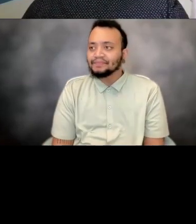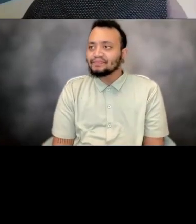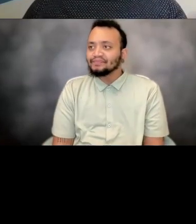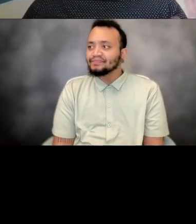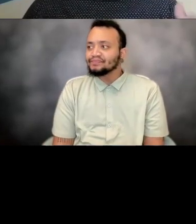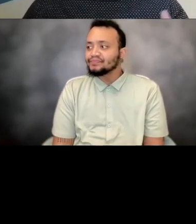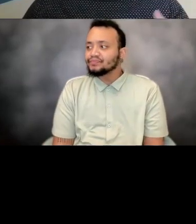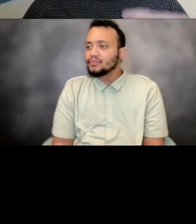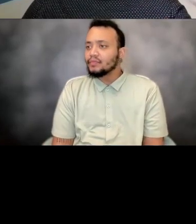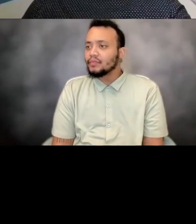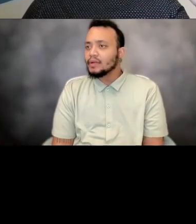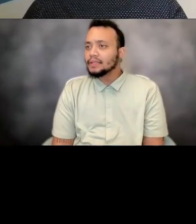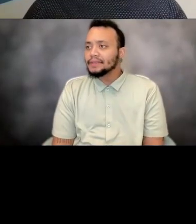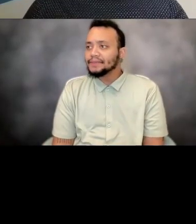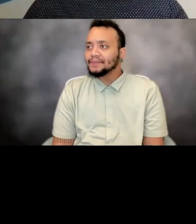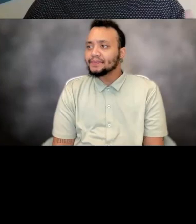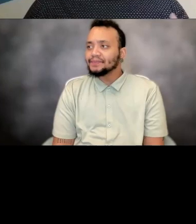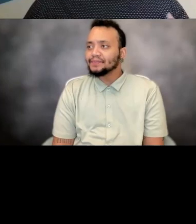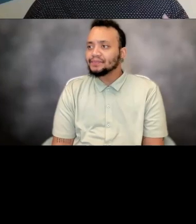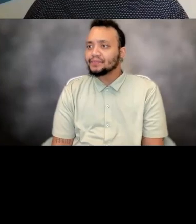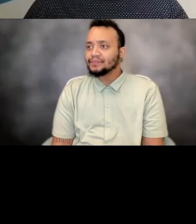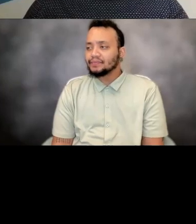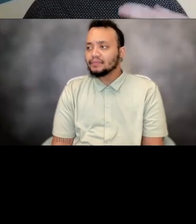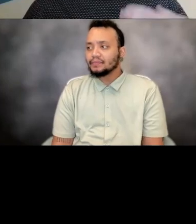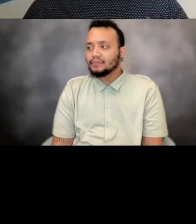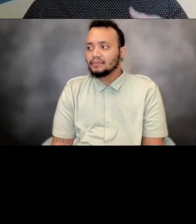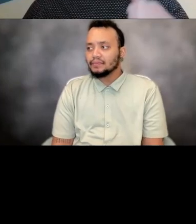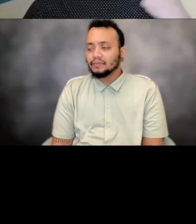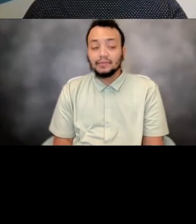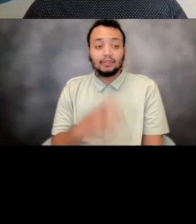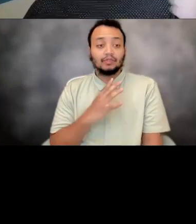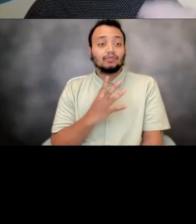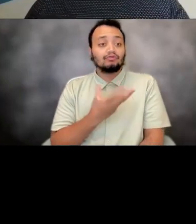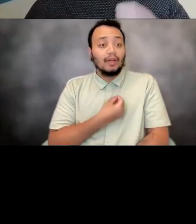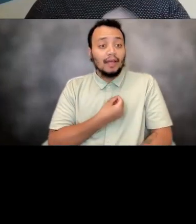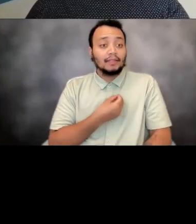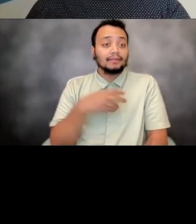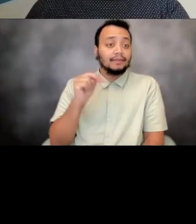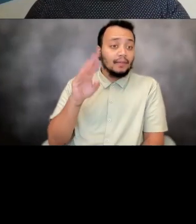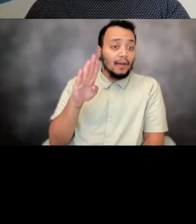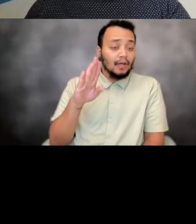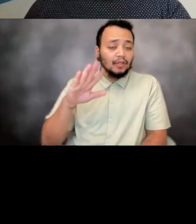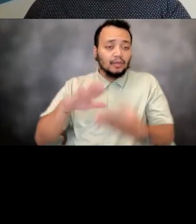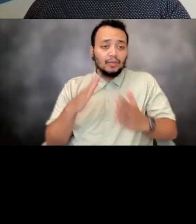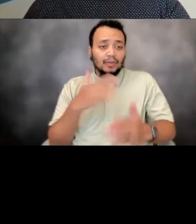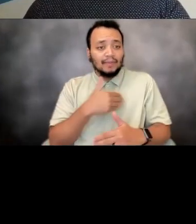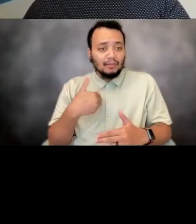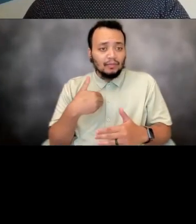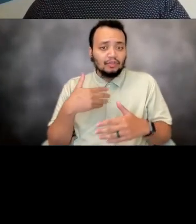And still trans and nonbinary community members are finding ways to get help, right?